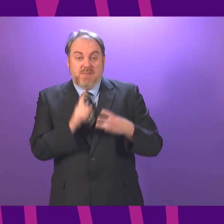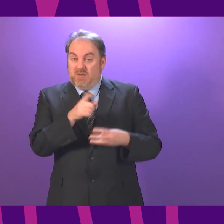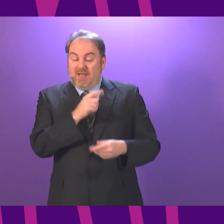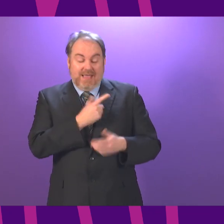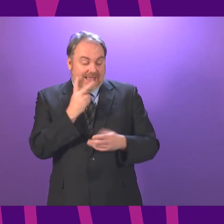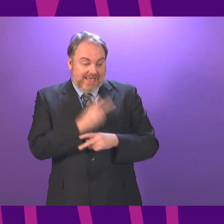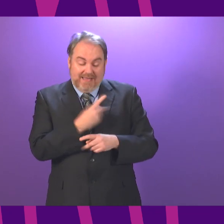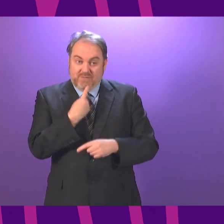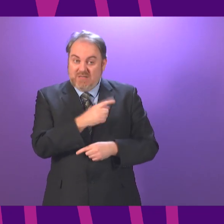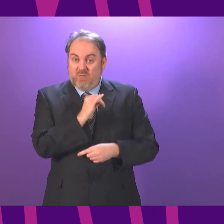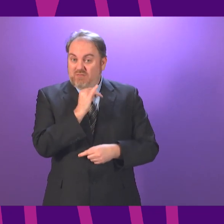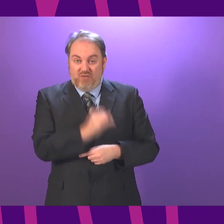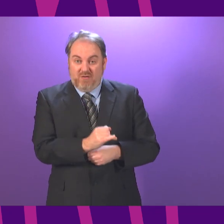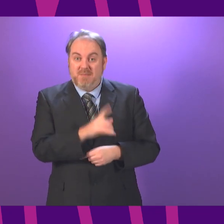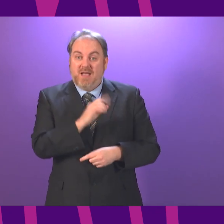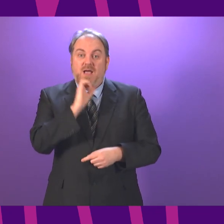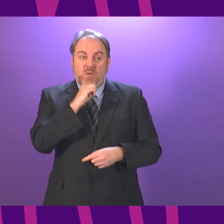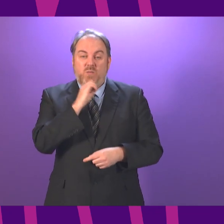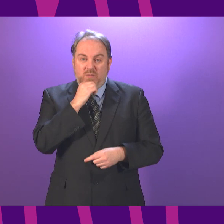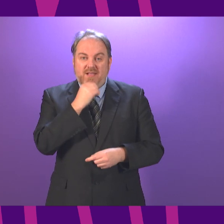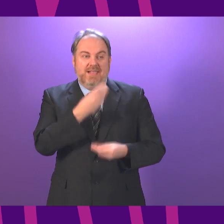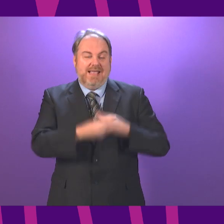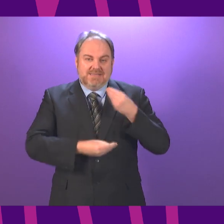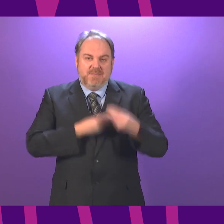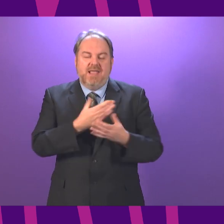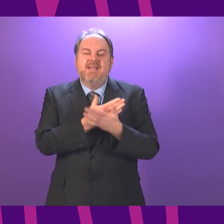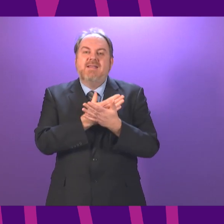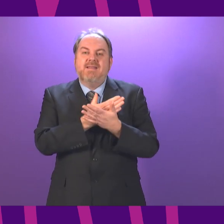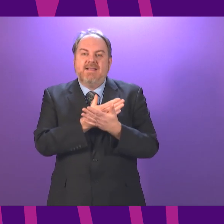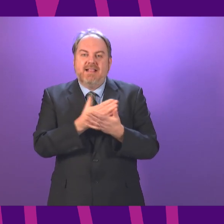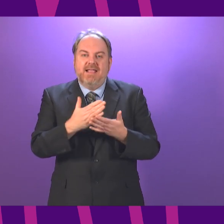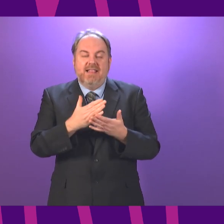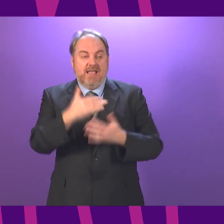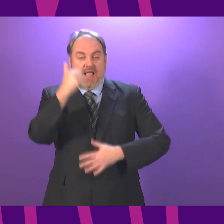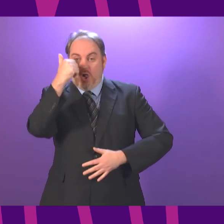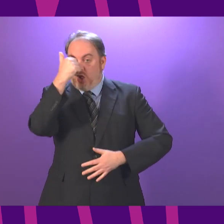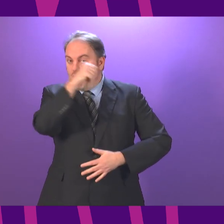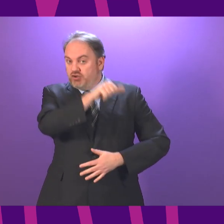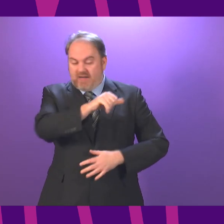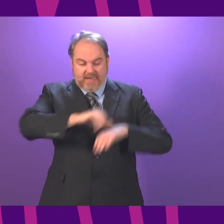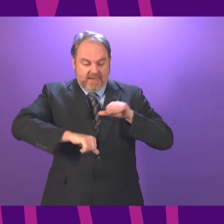I will also take her on a bit of a logic journey, which might not take her where she wants to go.